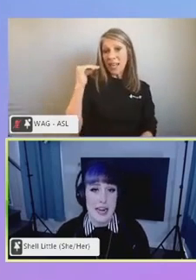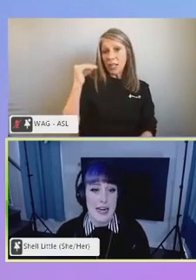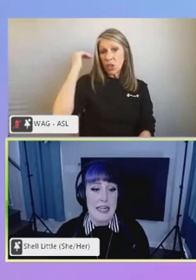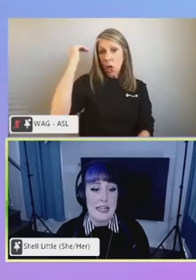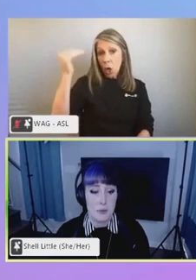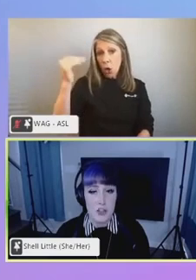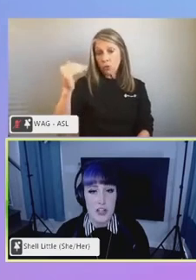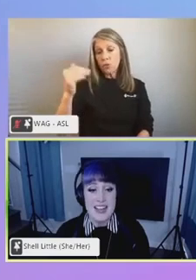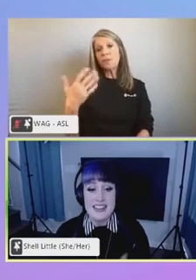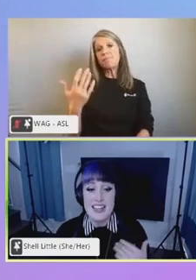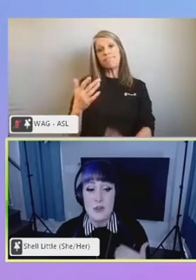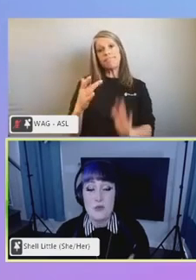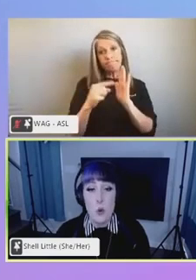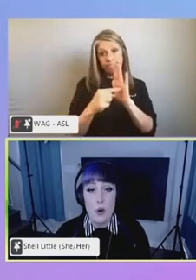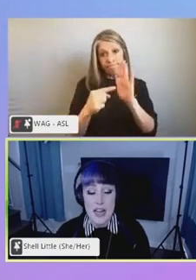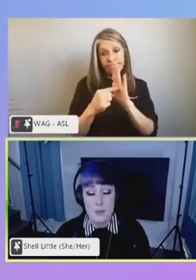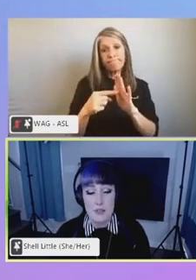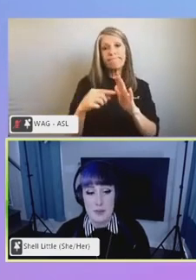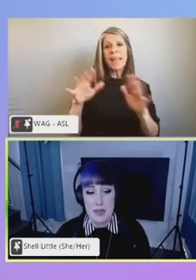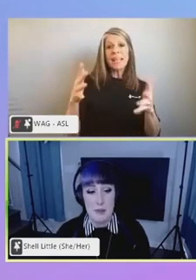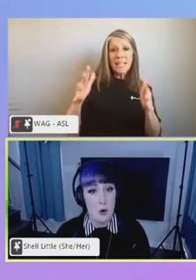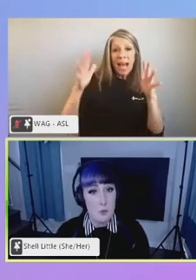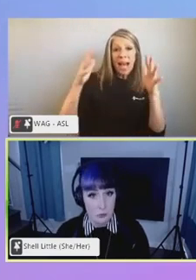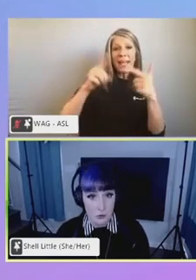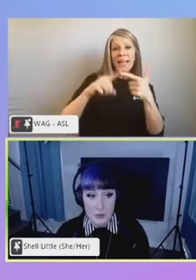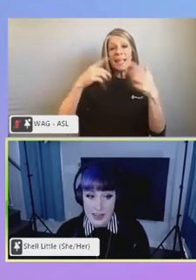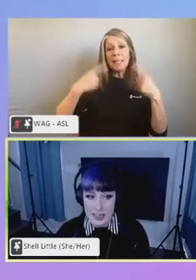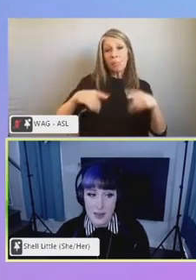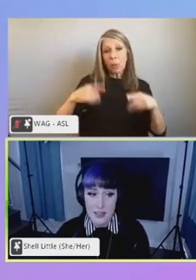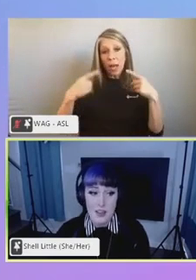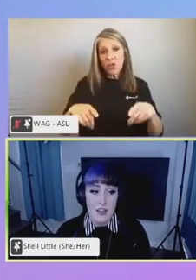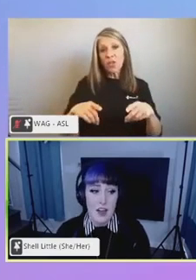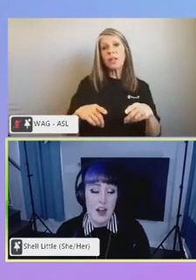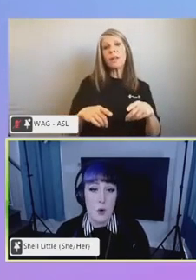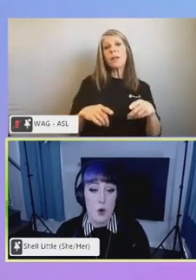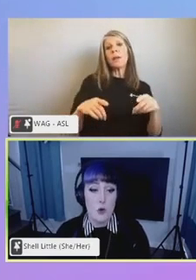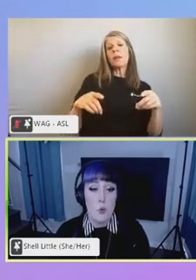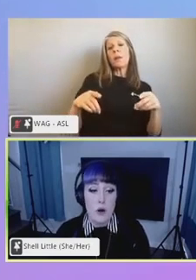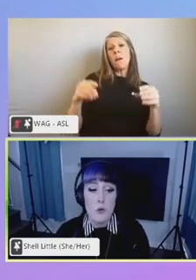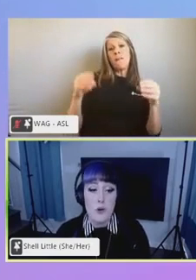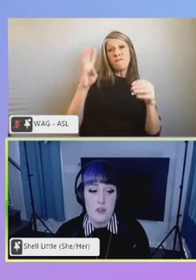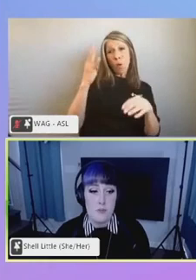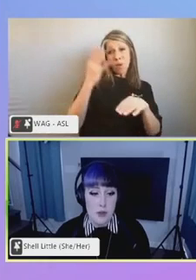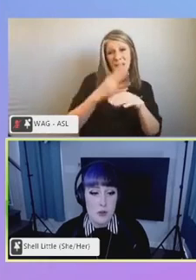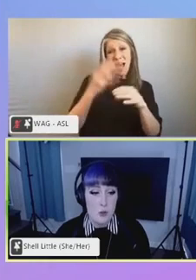crisis from the pandemic is real. In found that 2021, we four out of ten adults have reported symptoms of anxiety